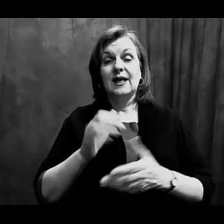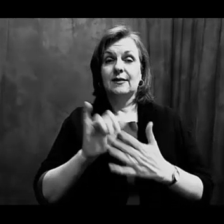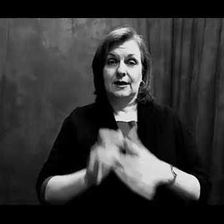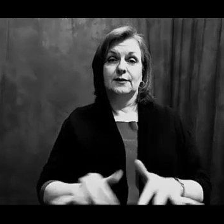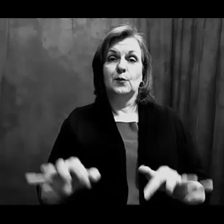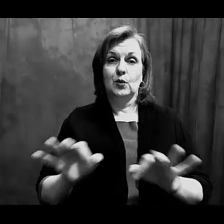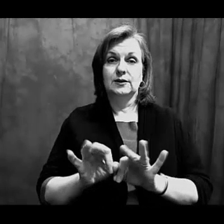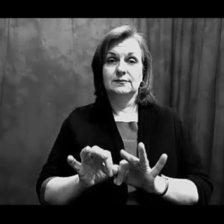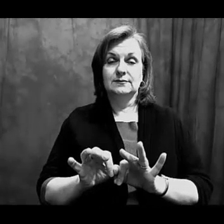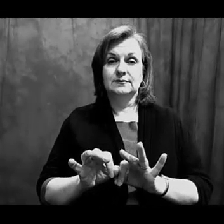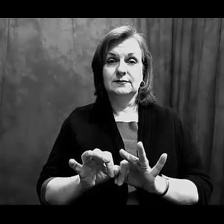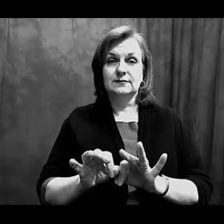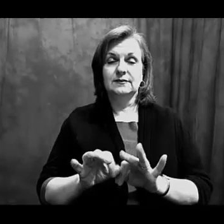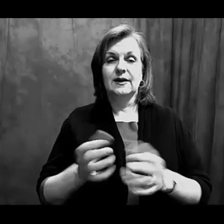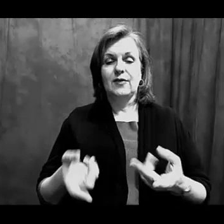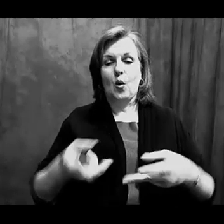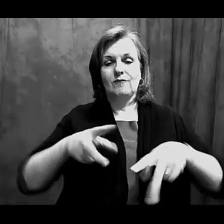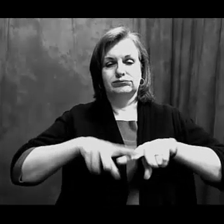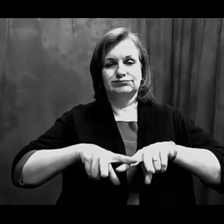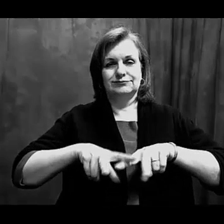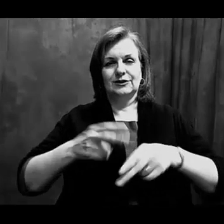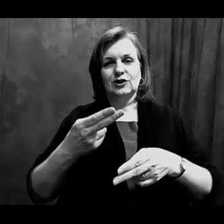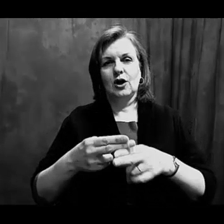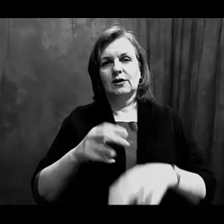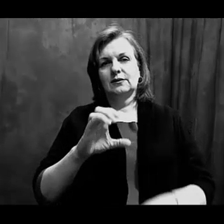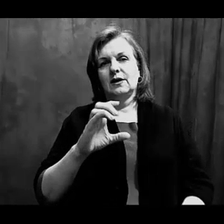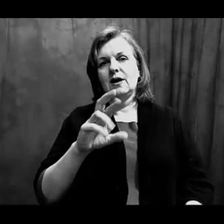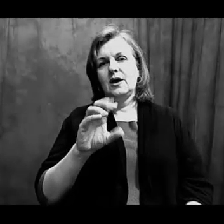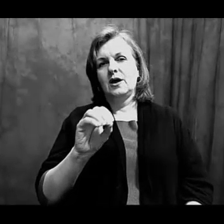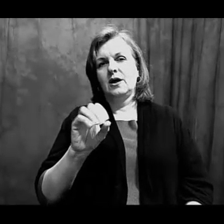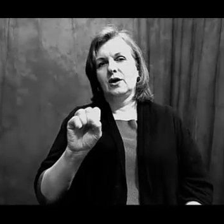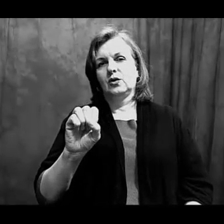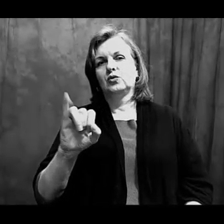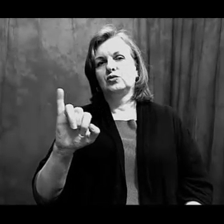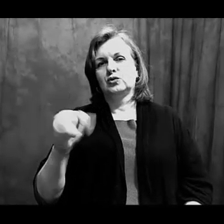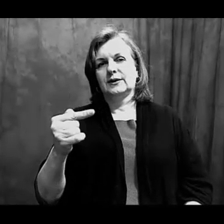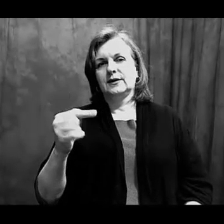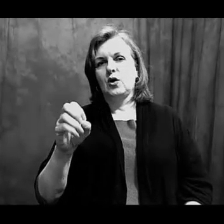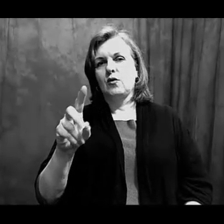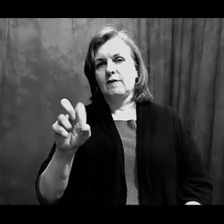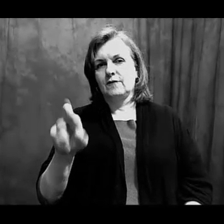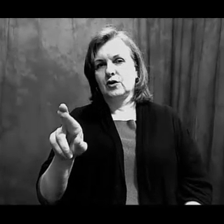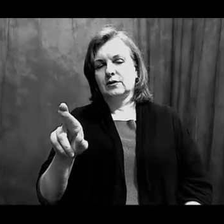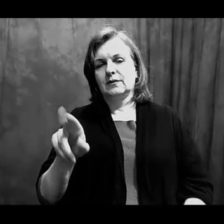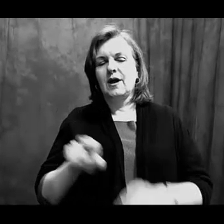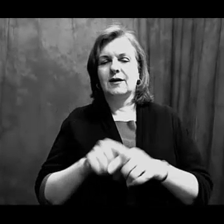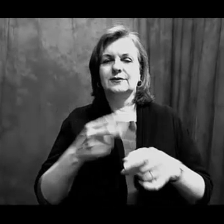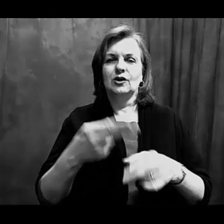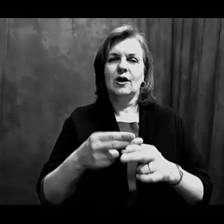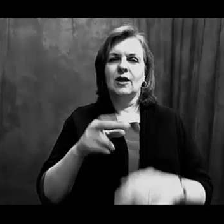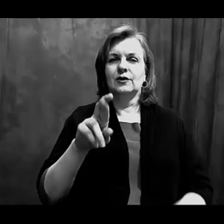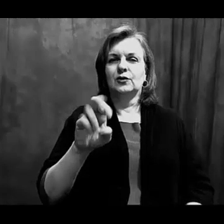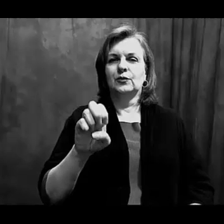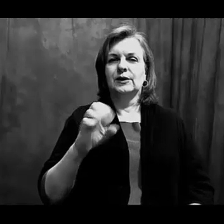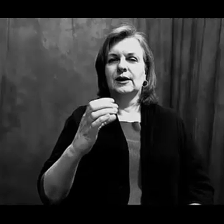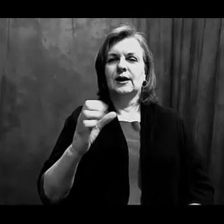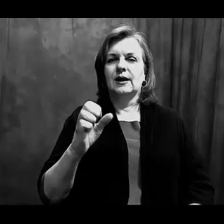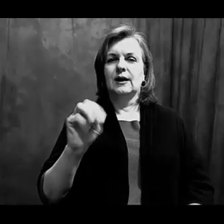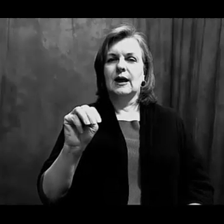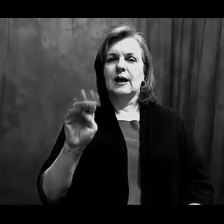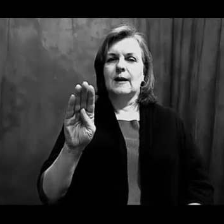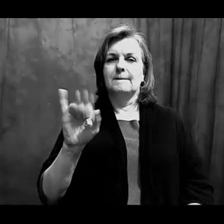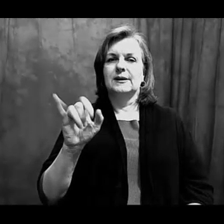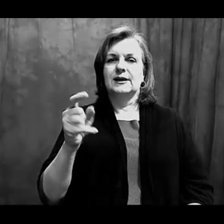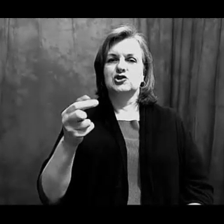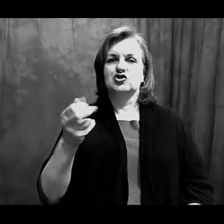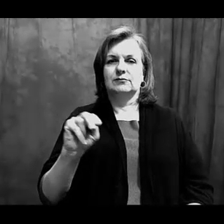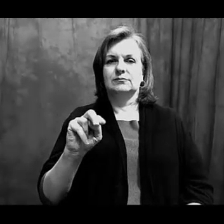this is important! this is something known as crossing over or what some of you may know as recombination